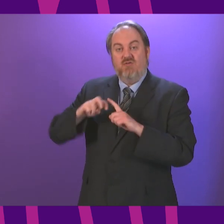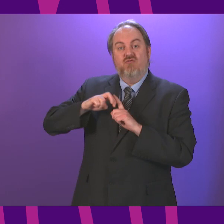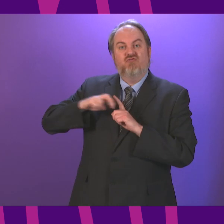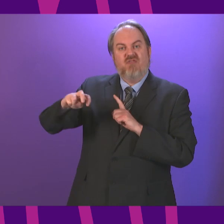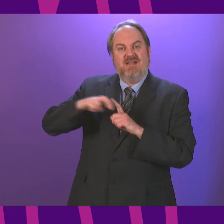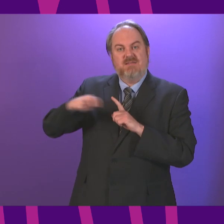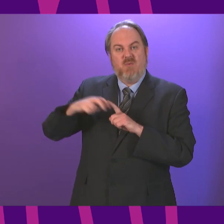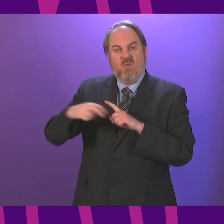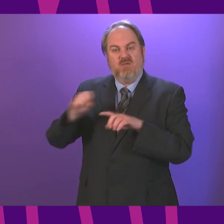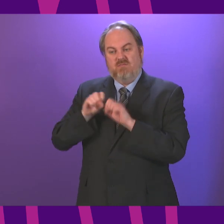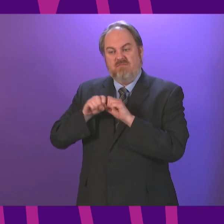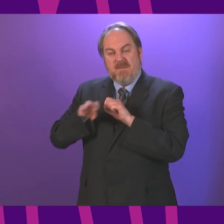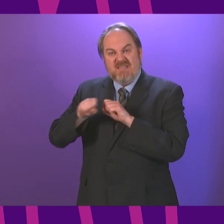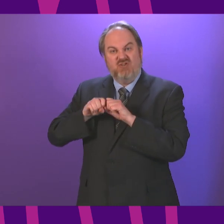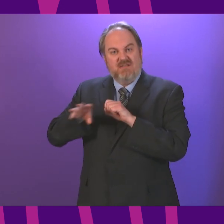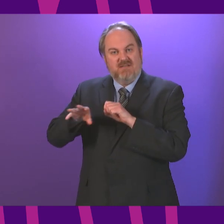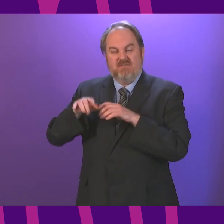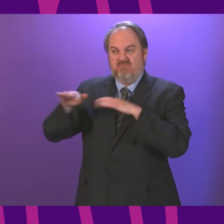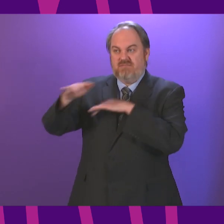Last week, the First Minister would not even speak out